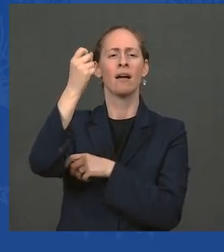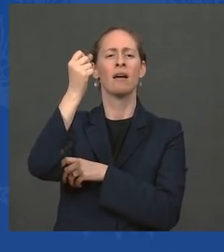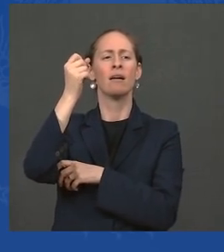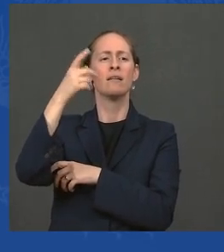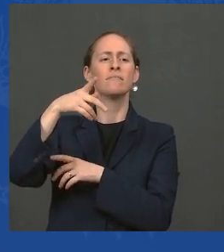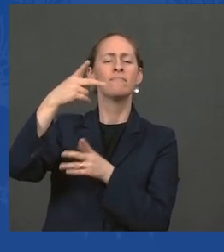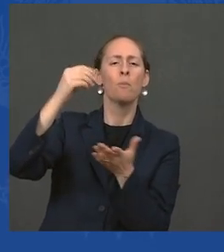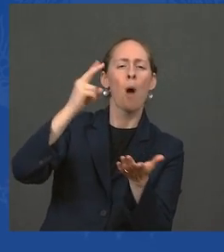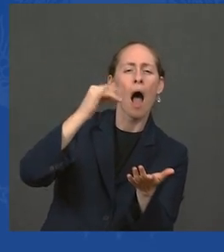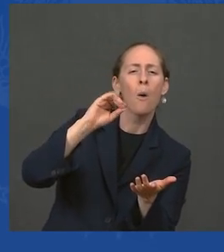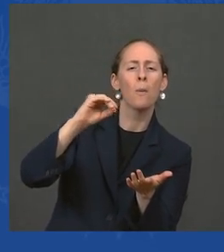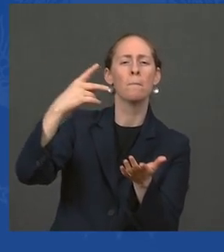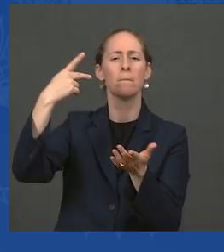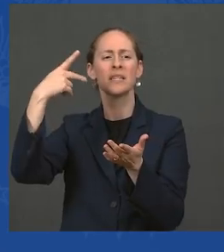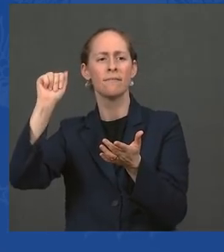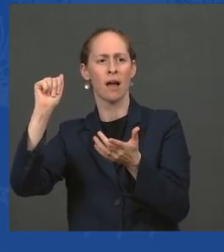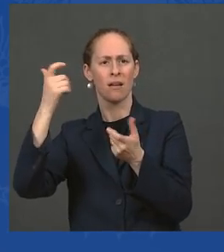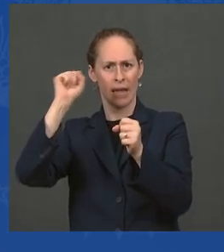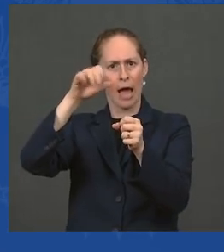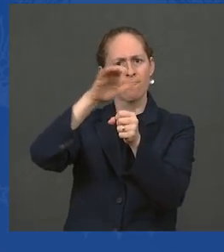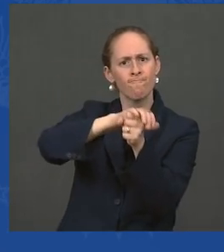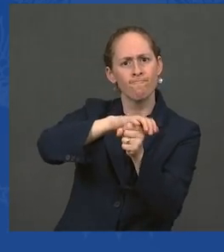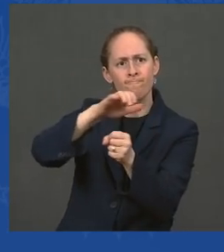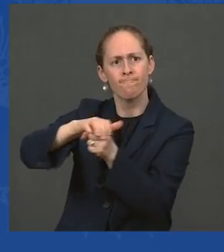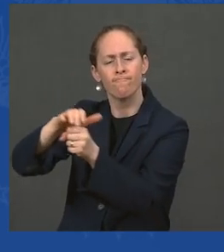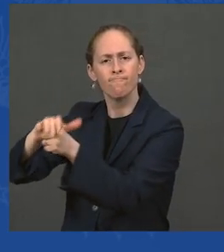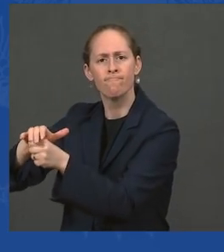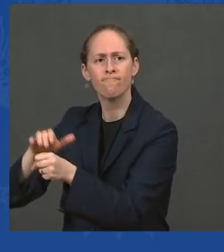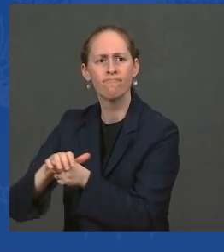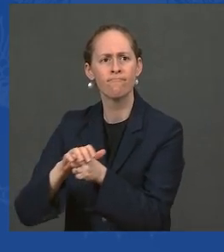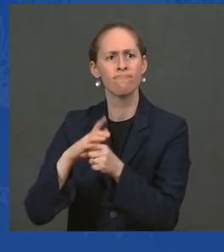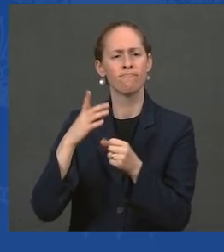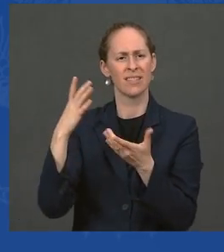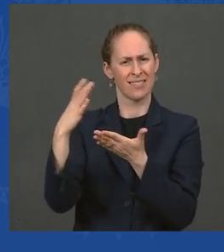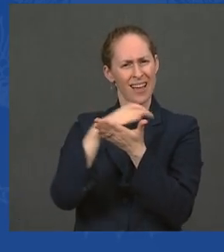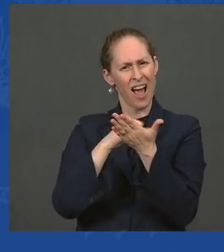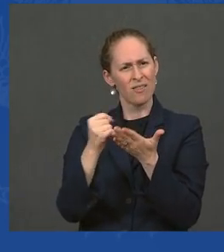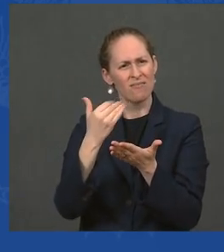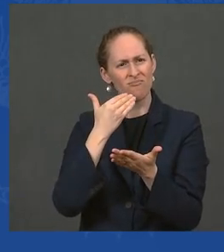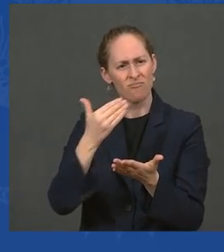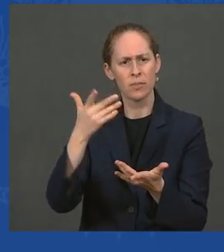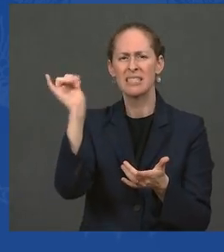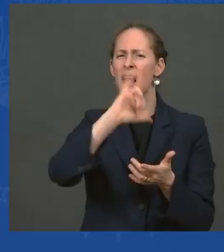Get the same salary that you paid the mine worker to dig the well. They've got to be capped.